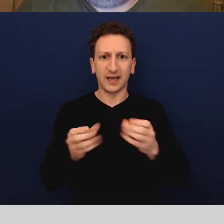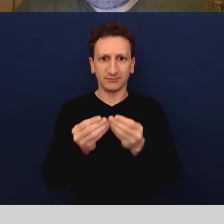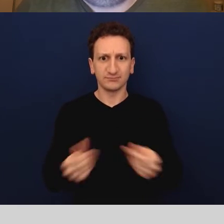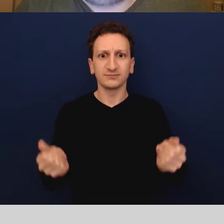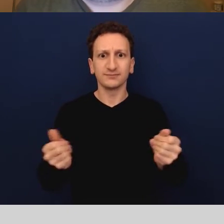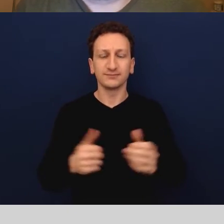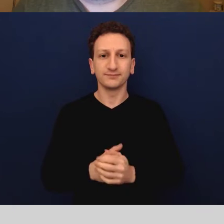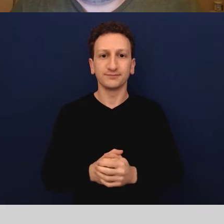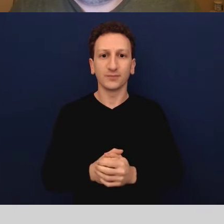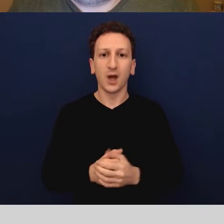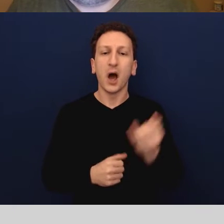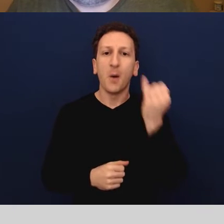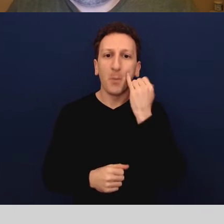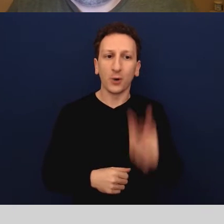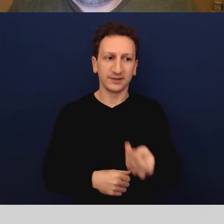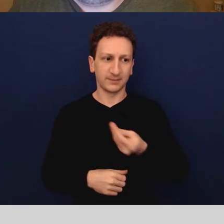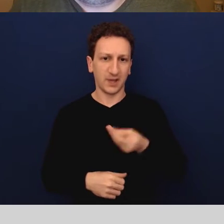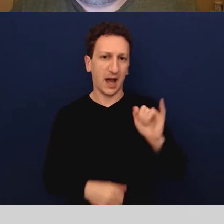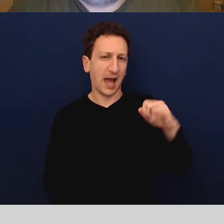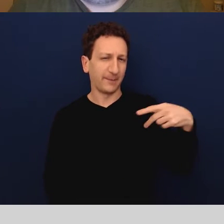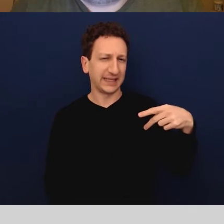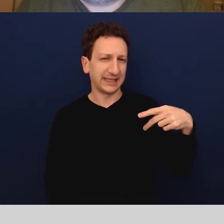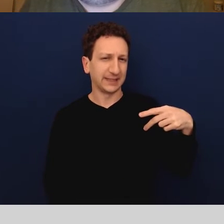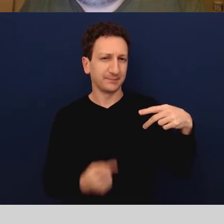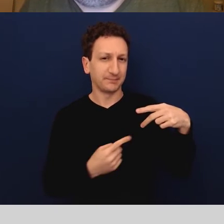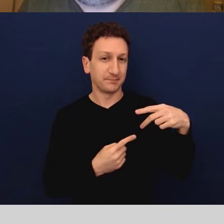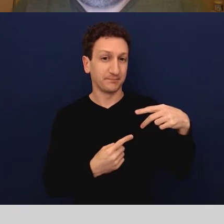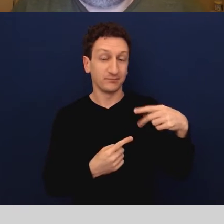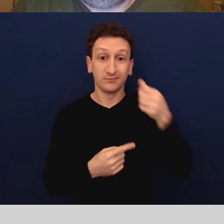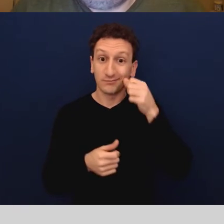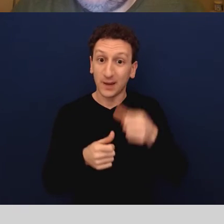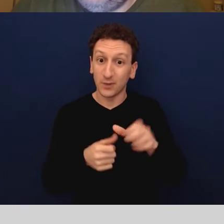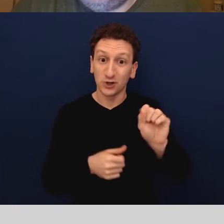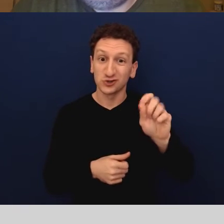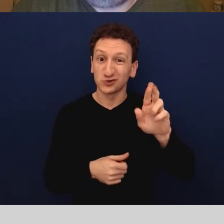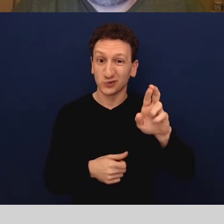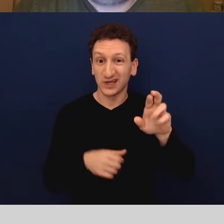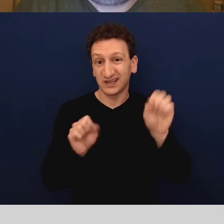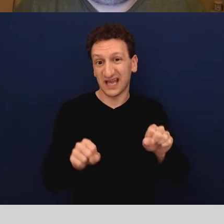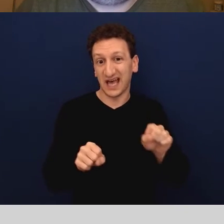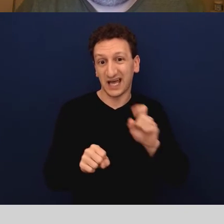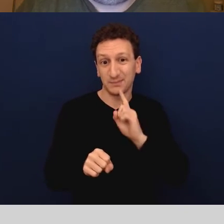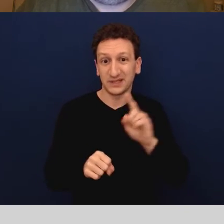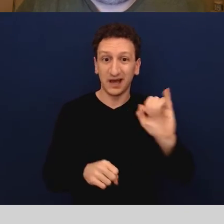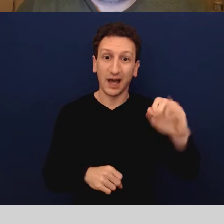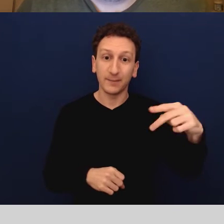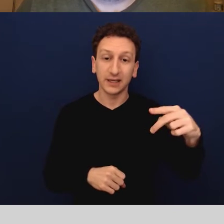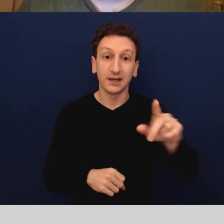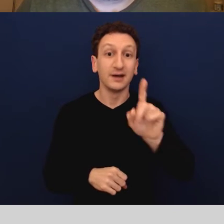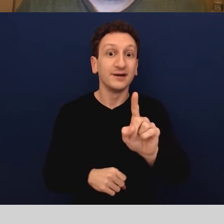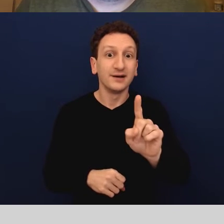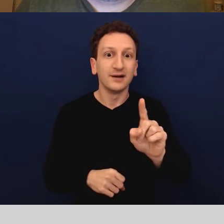Well, how would you express an IP? We thought that an str could also be an IP. Python has an object for that.